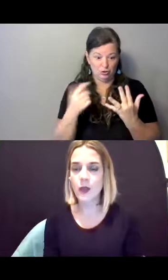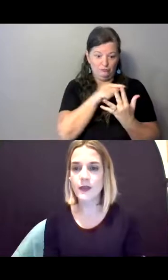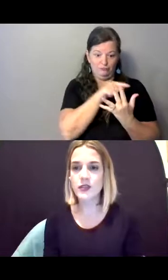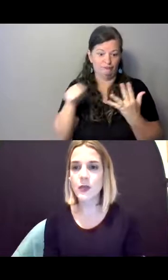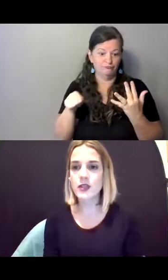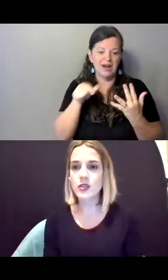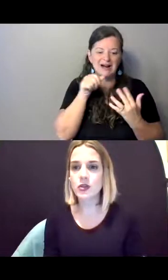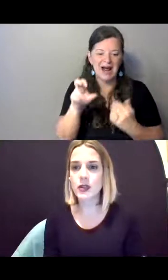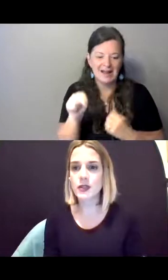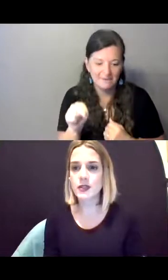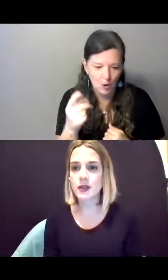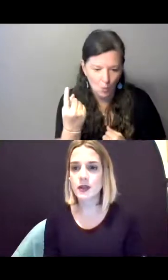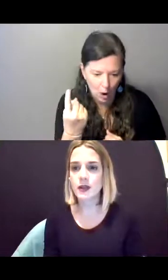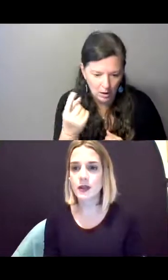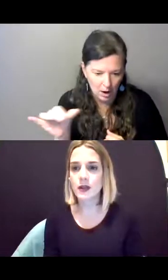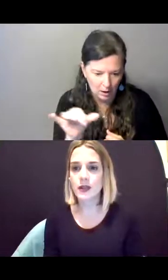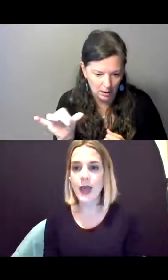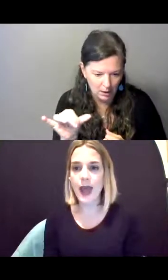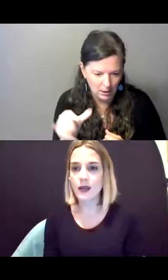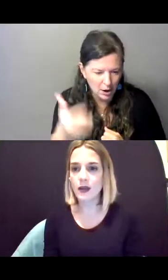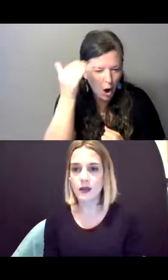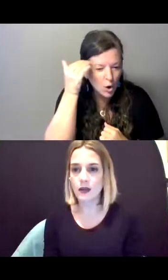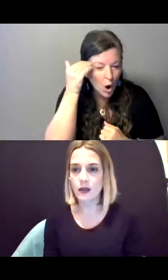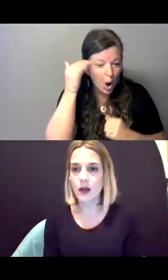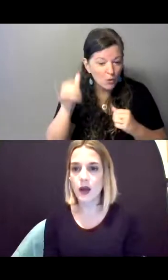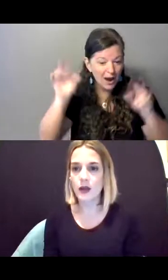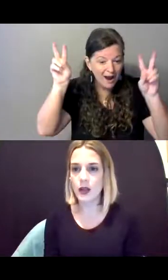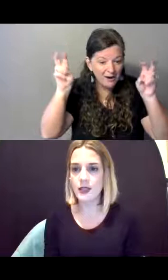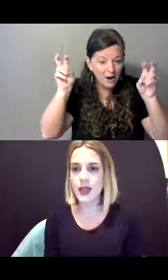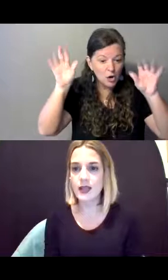We have so many students that attend